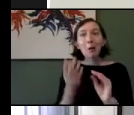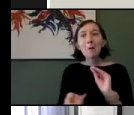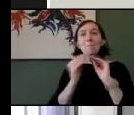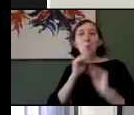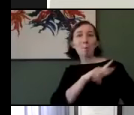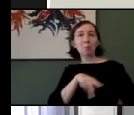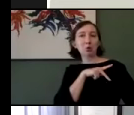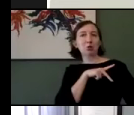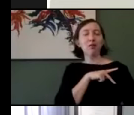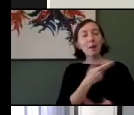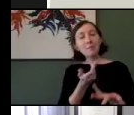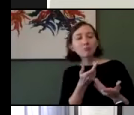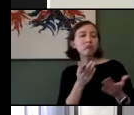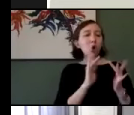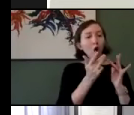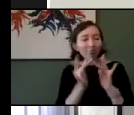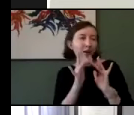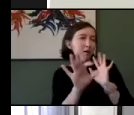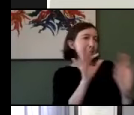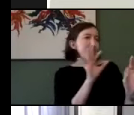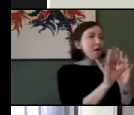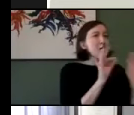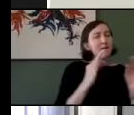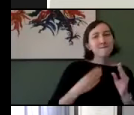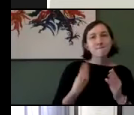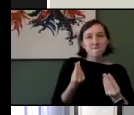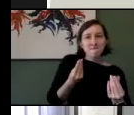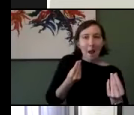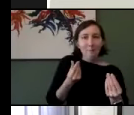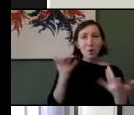and pick out fabrics that match your outfits